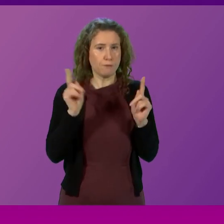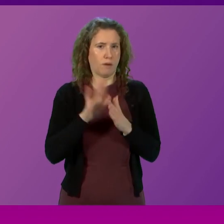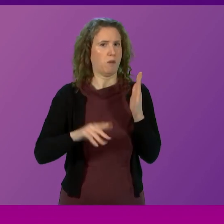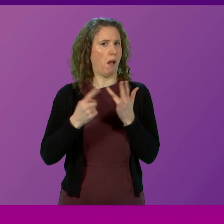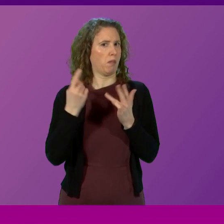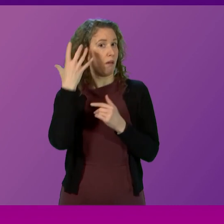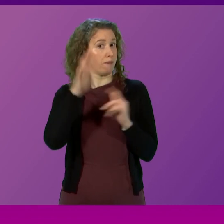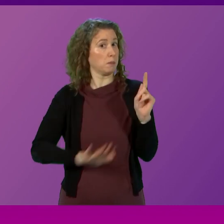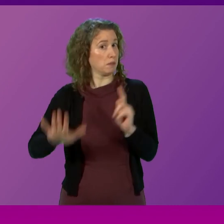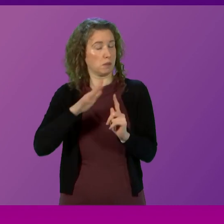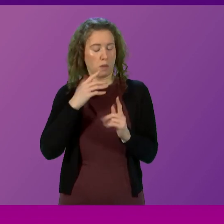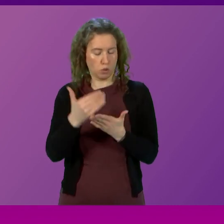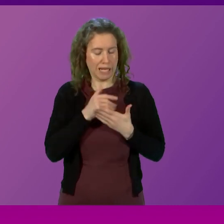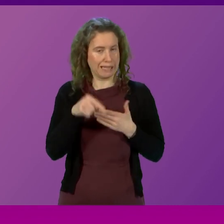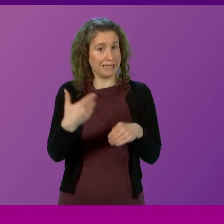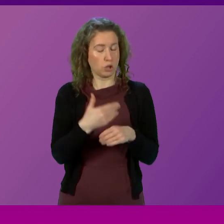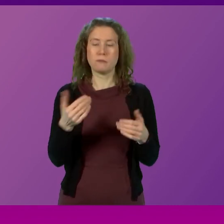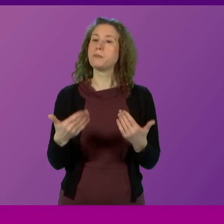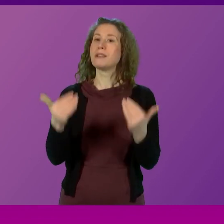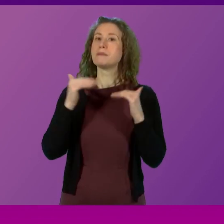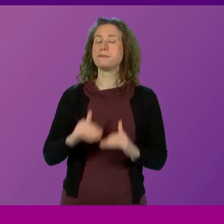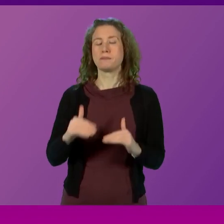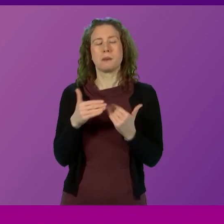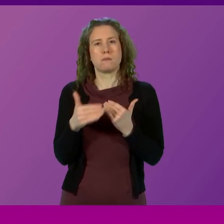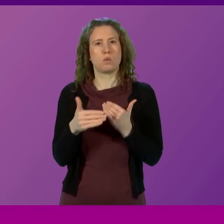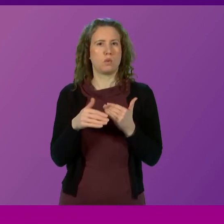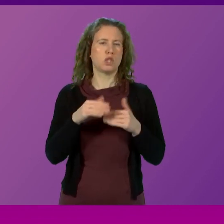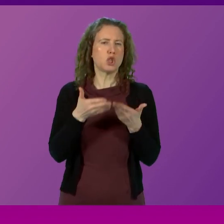We move to general and constituency supplementaries.